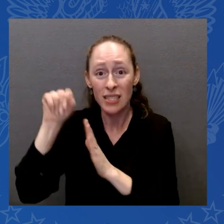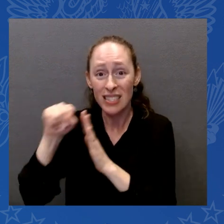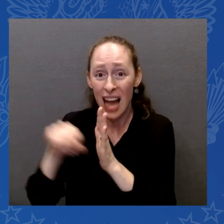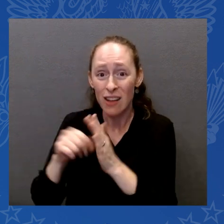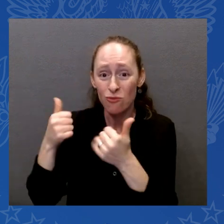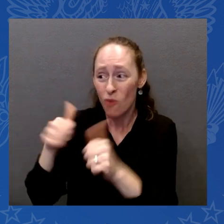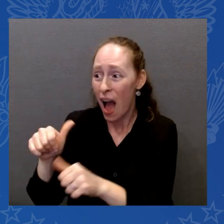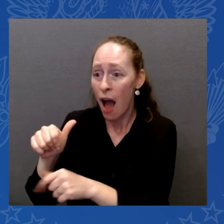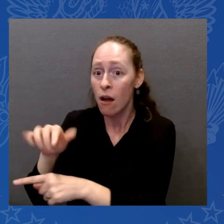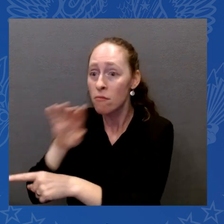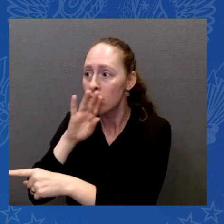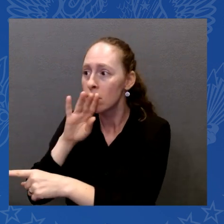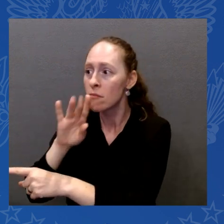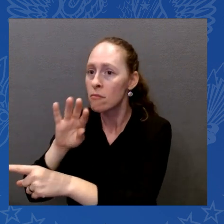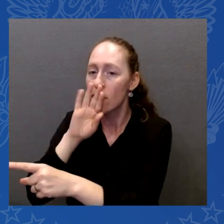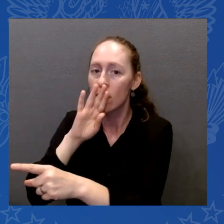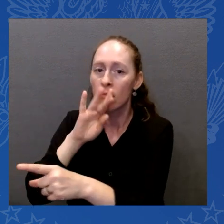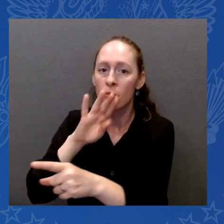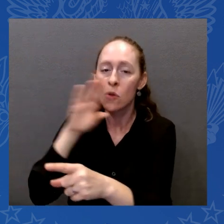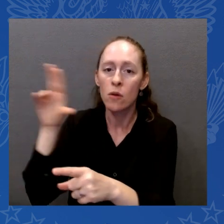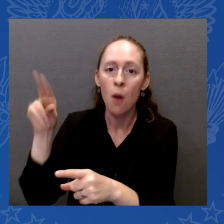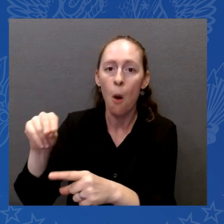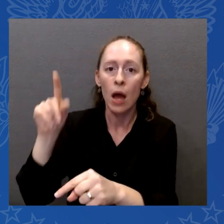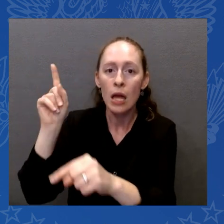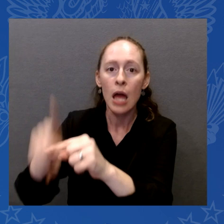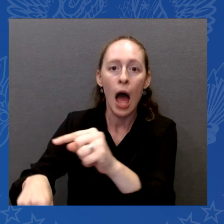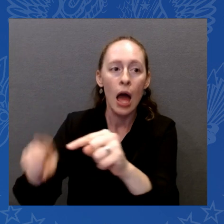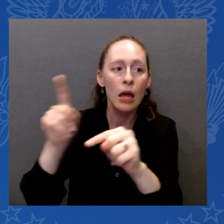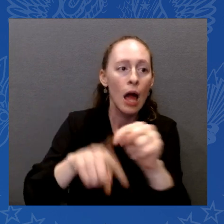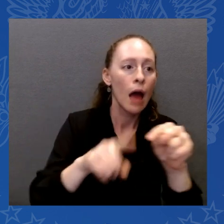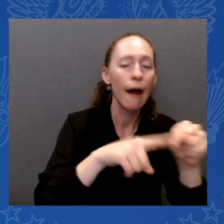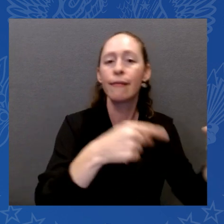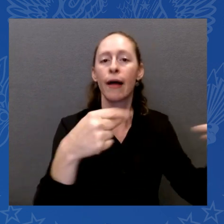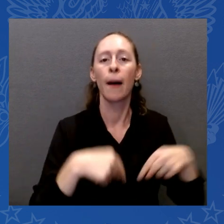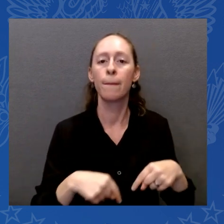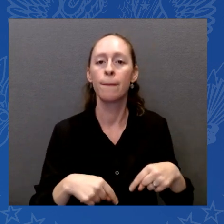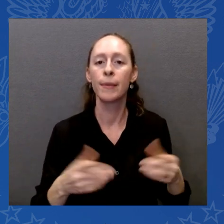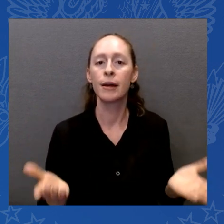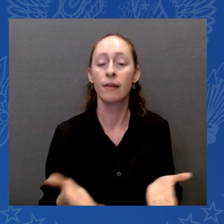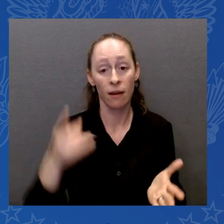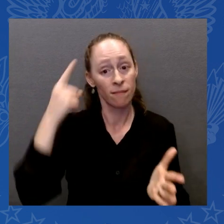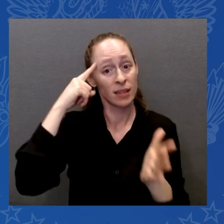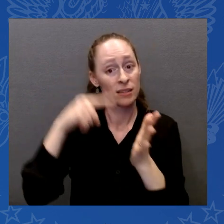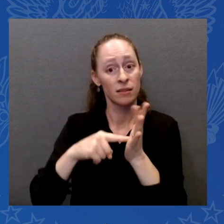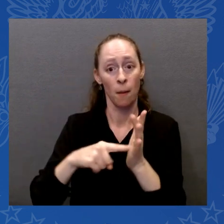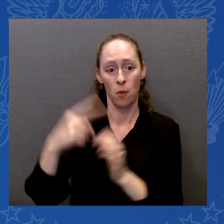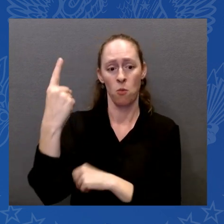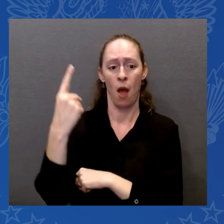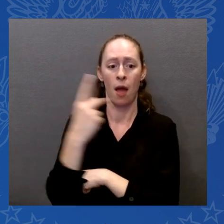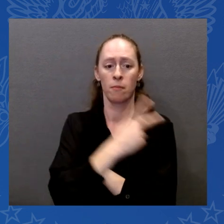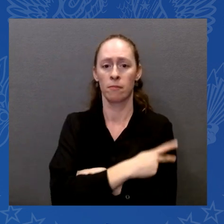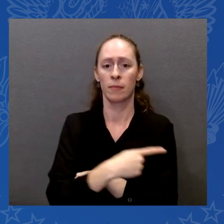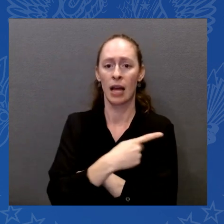with a very serious obstetric condition, an abnormal placenta. This condition can cause severe hemorrhage and morbidity,